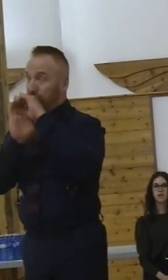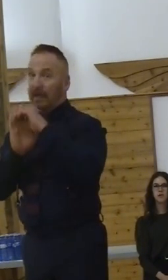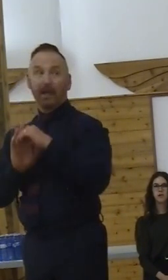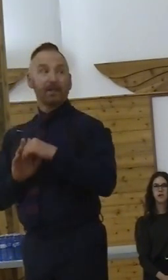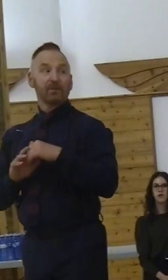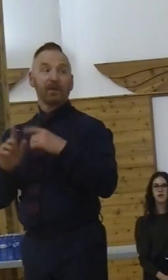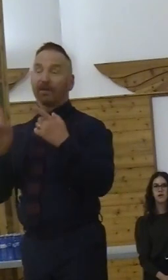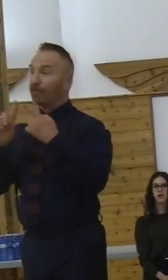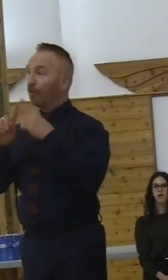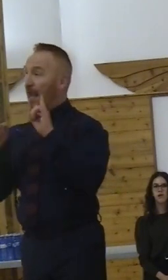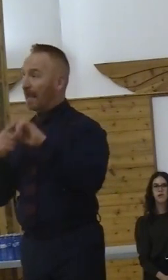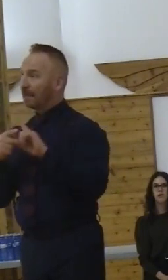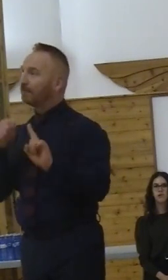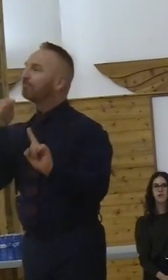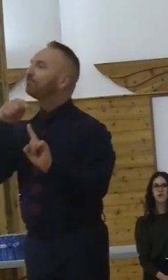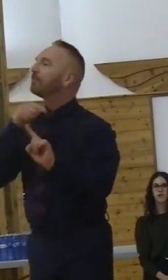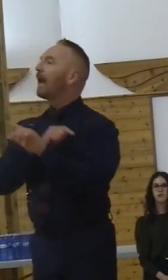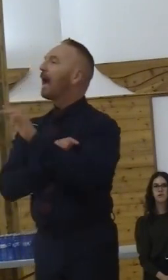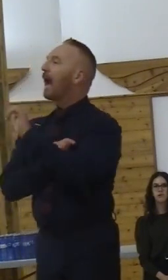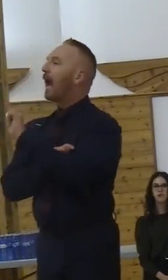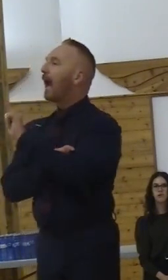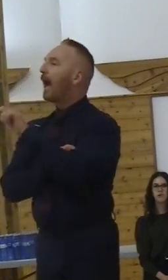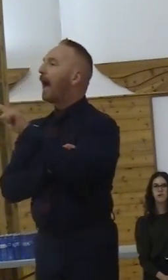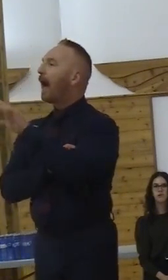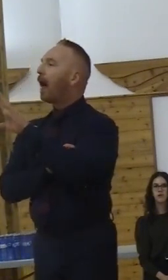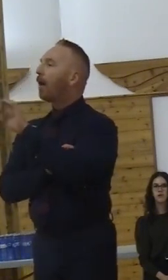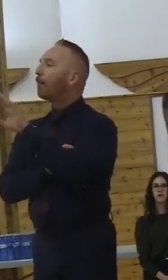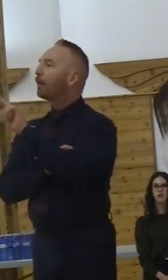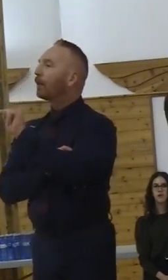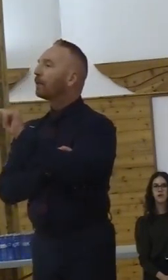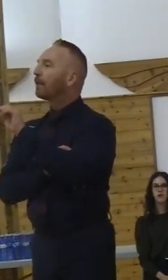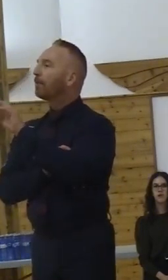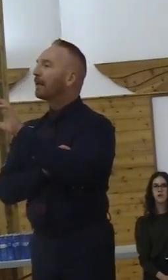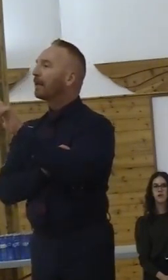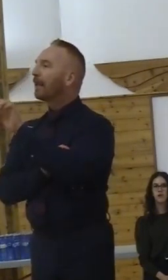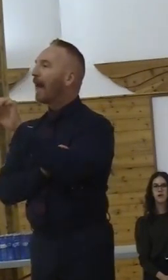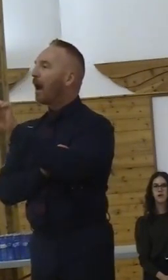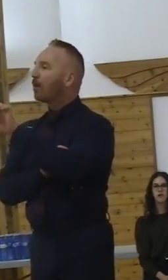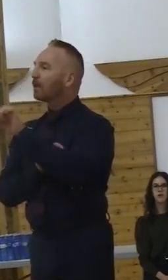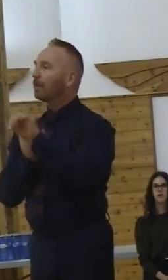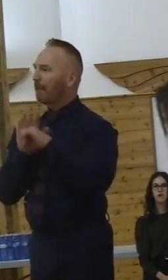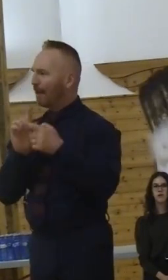Pappal, to help me with this dress. So he said, go buy the fabric.